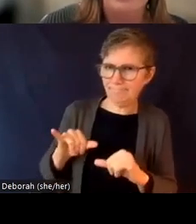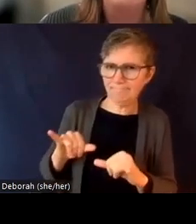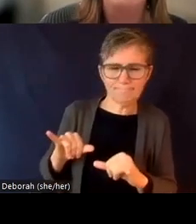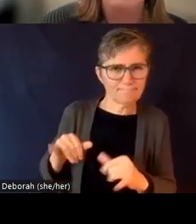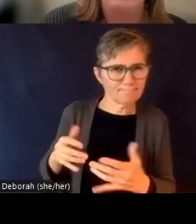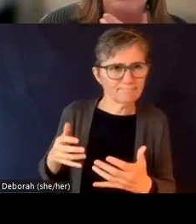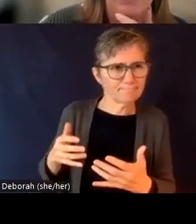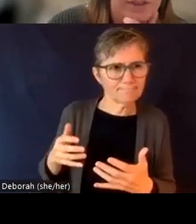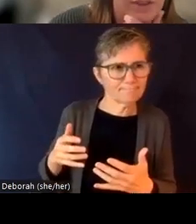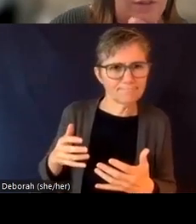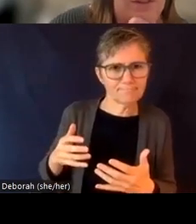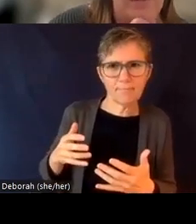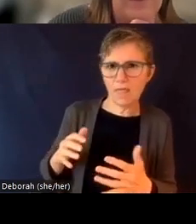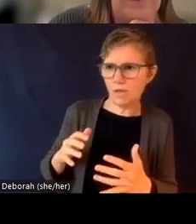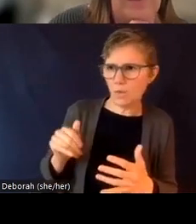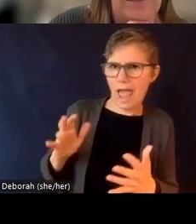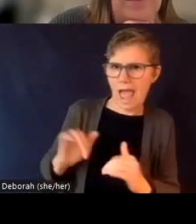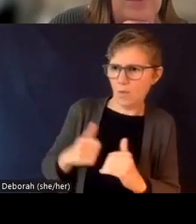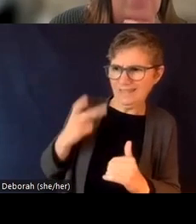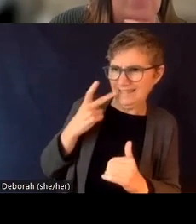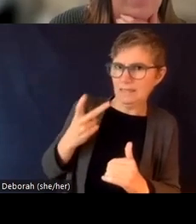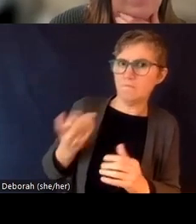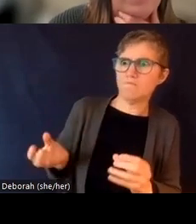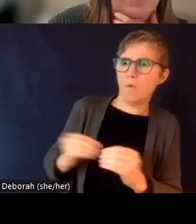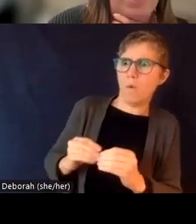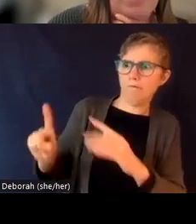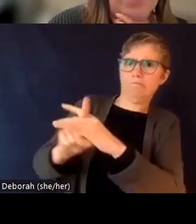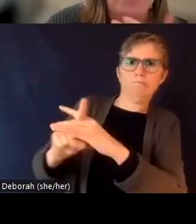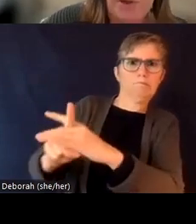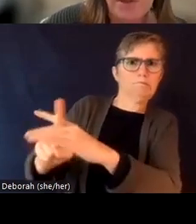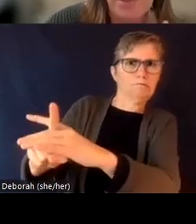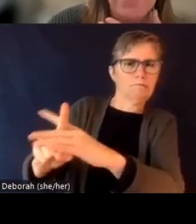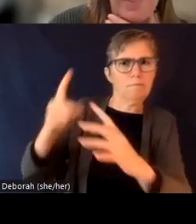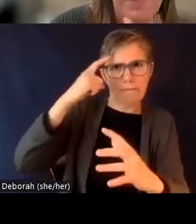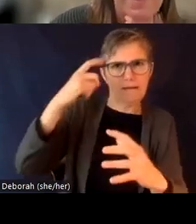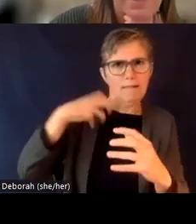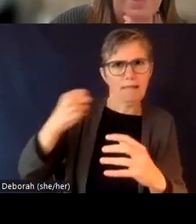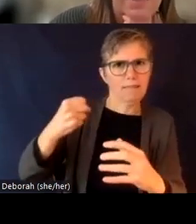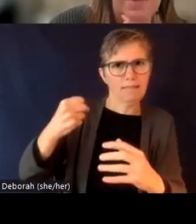we see greater expression of mental health symptoms. So what Dr. Noyola finds in some